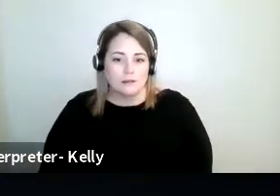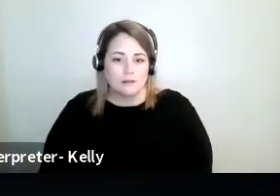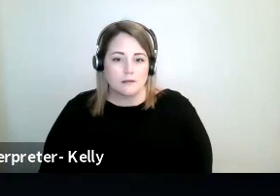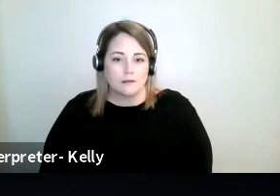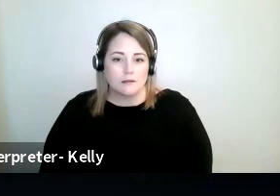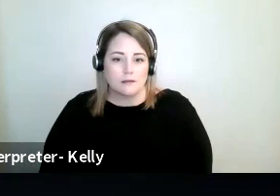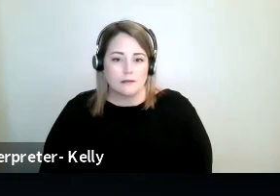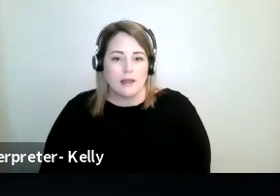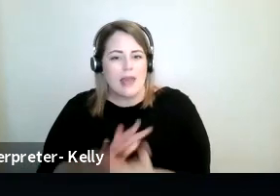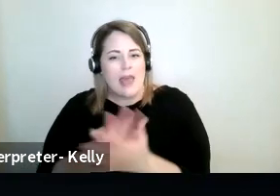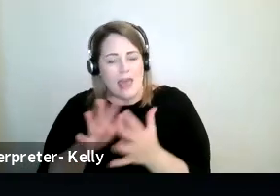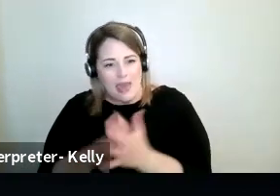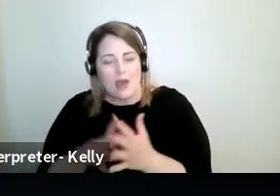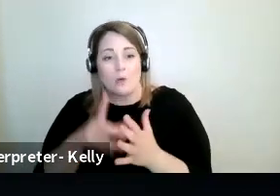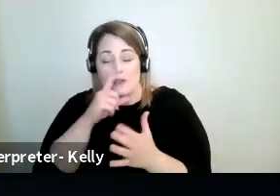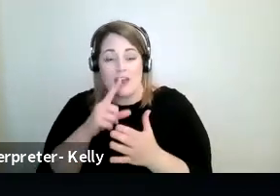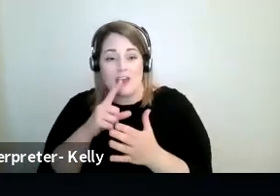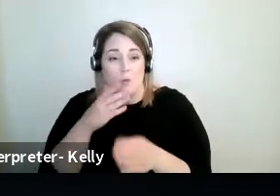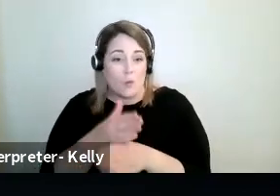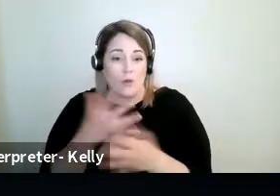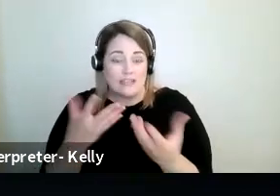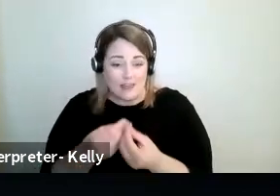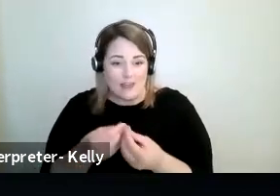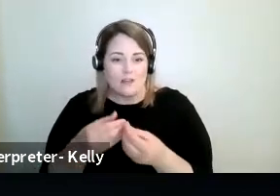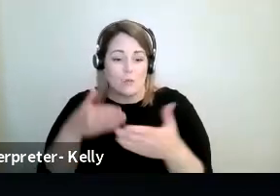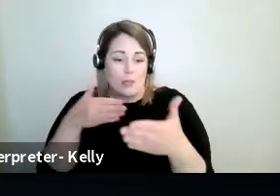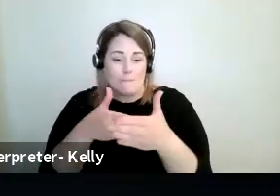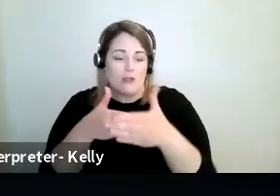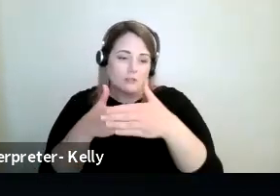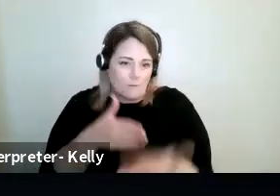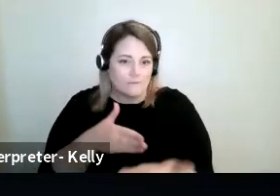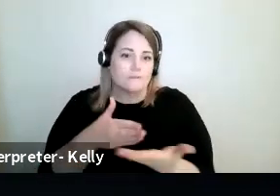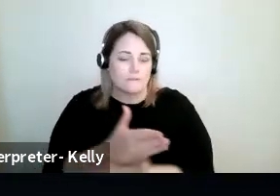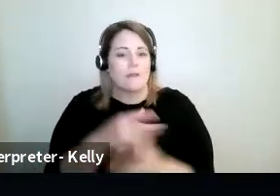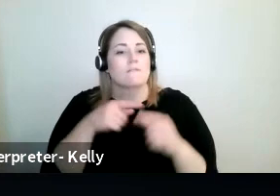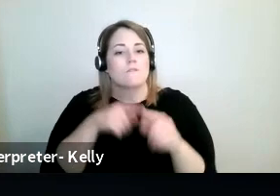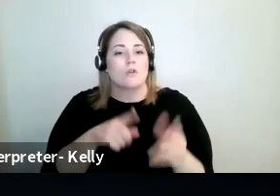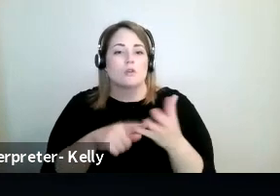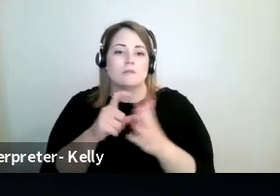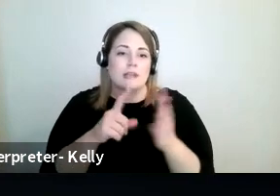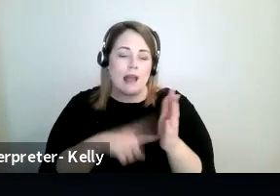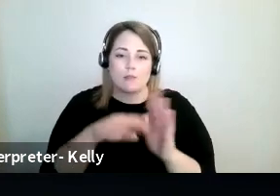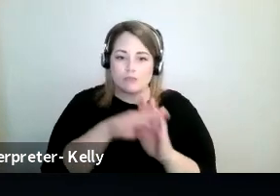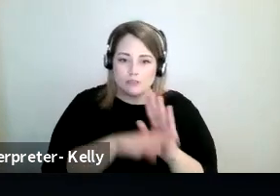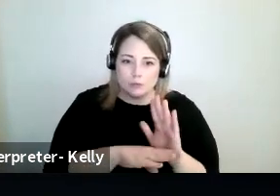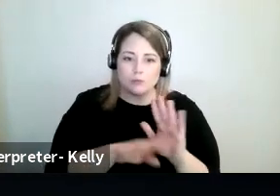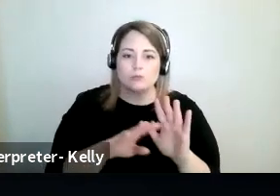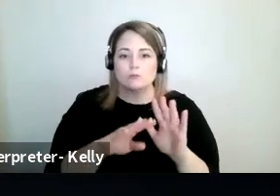barriers and really implement the UDL principles, and in an effective and whole-of-institution way.